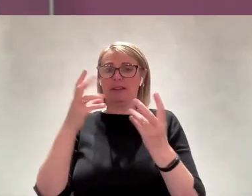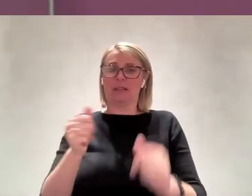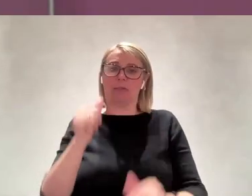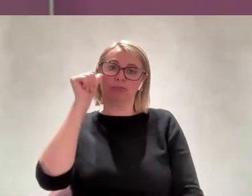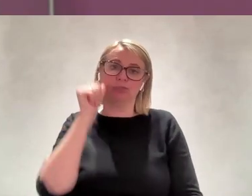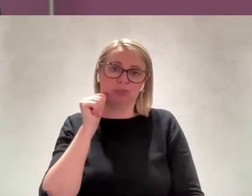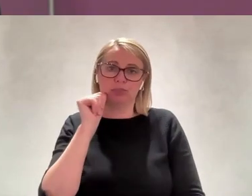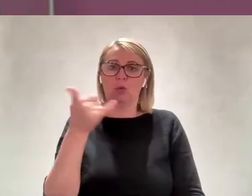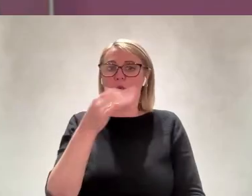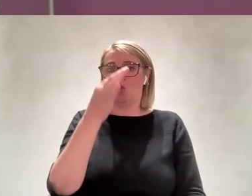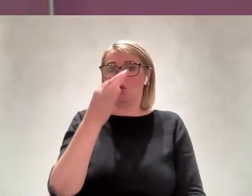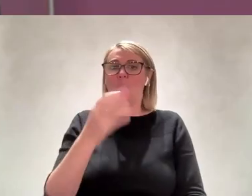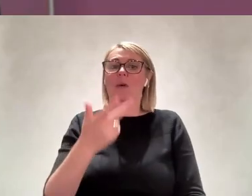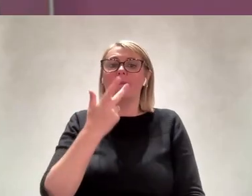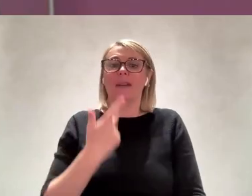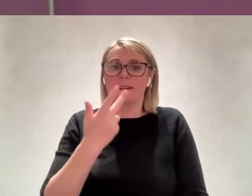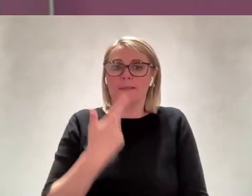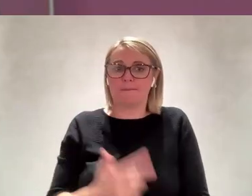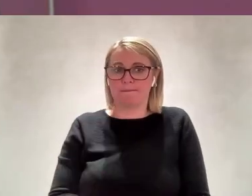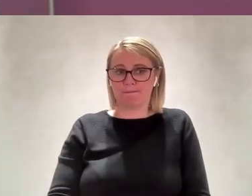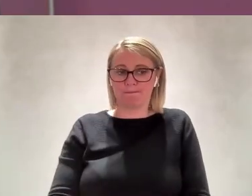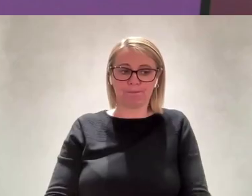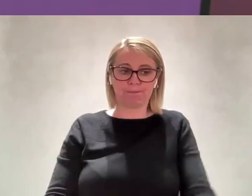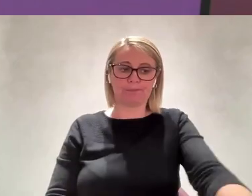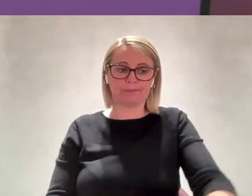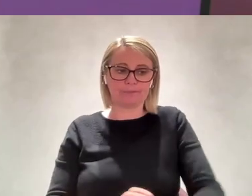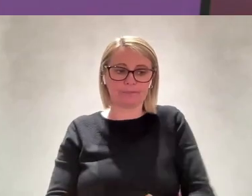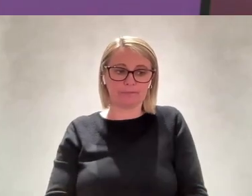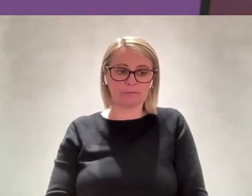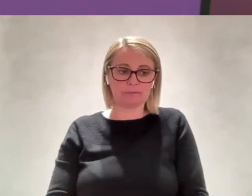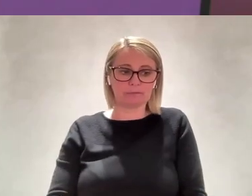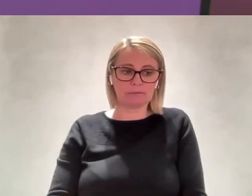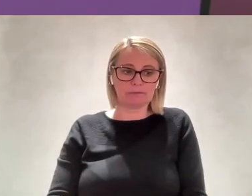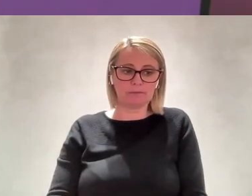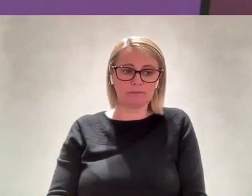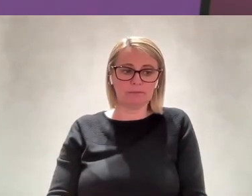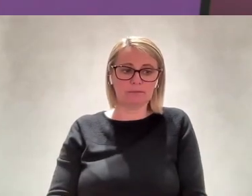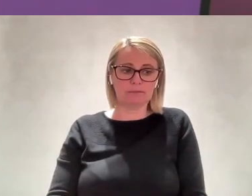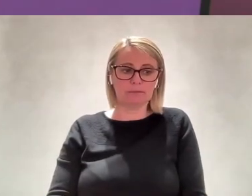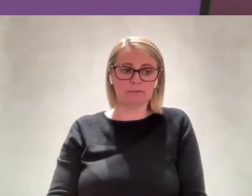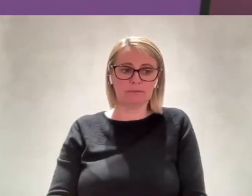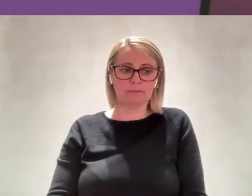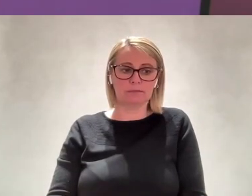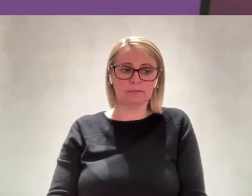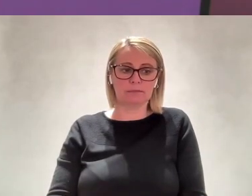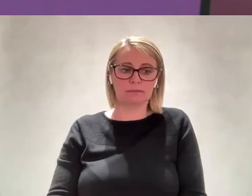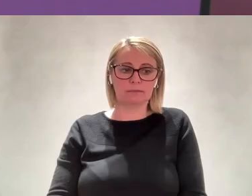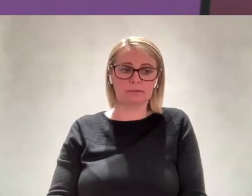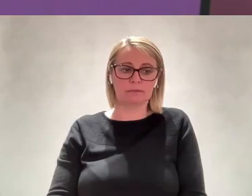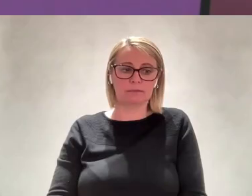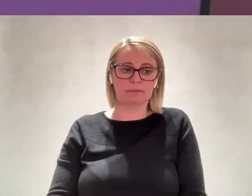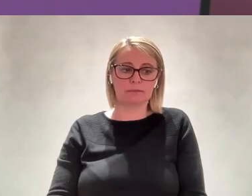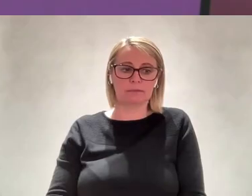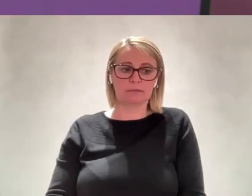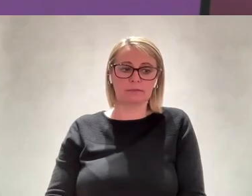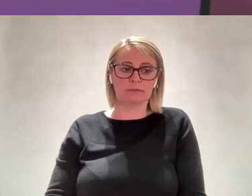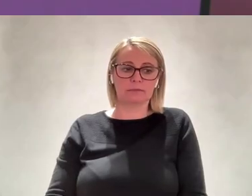something is fraudulent or fake. Thank you, Sean. And I'm afraid that's all we've got time for.